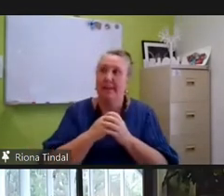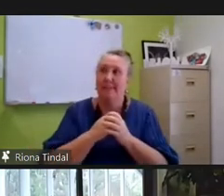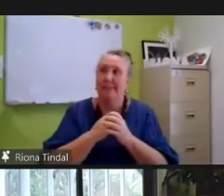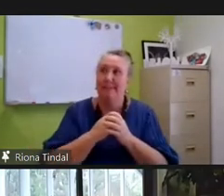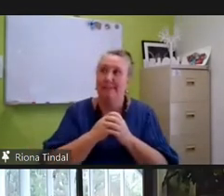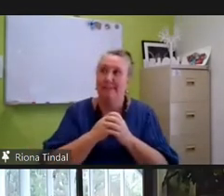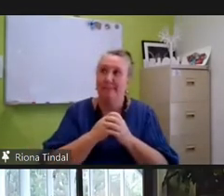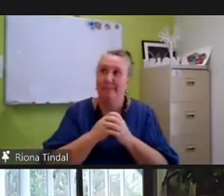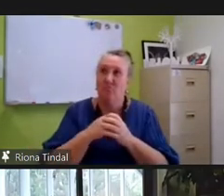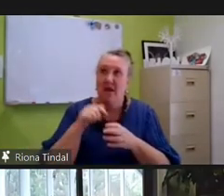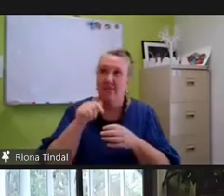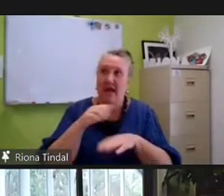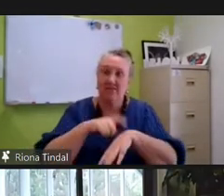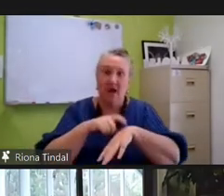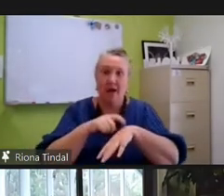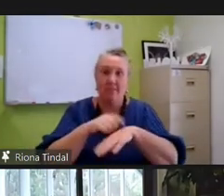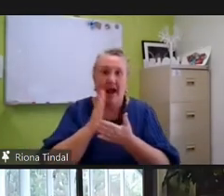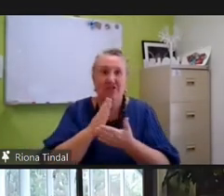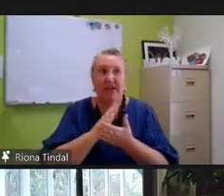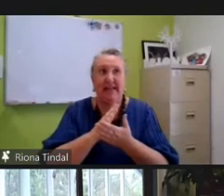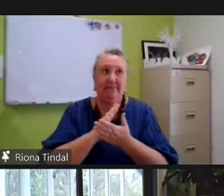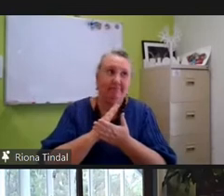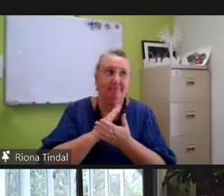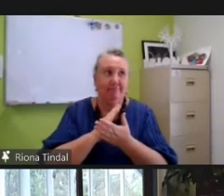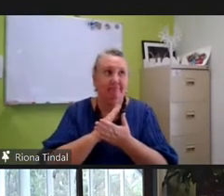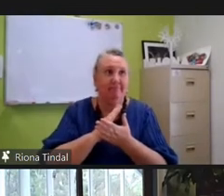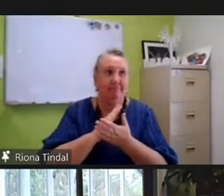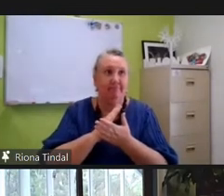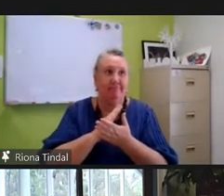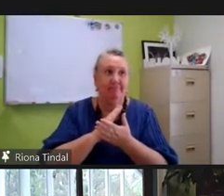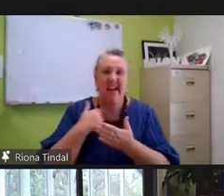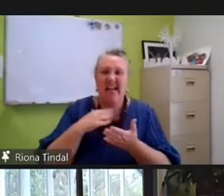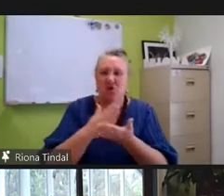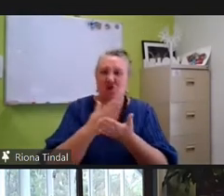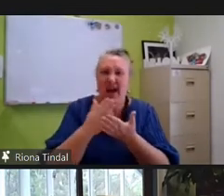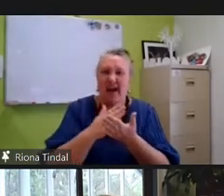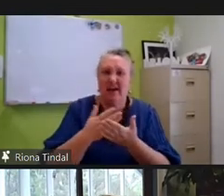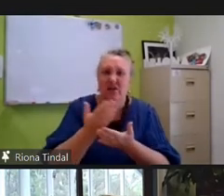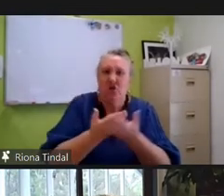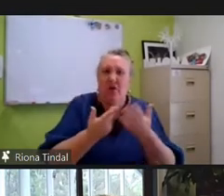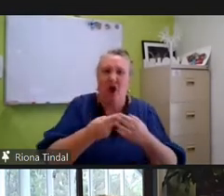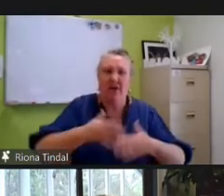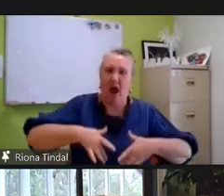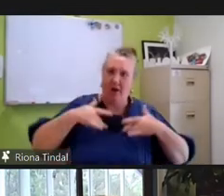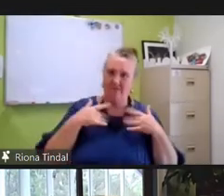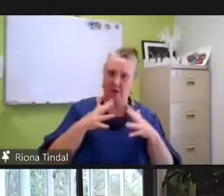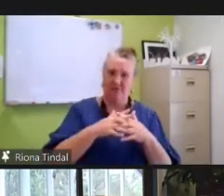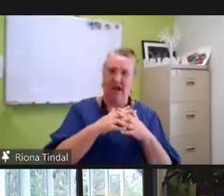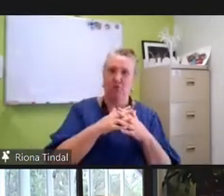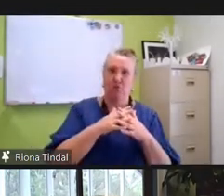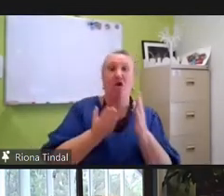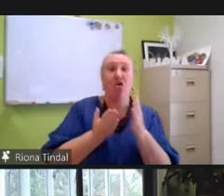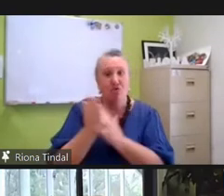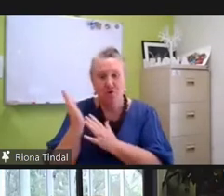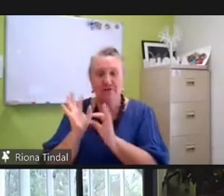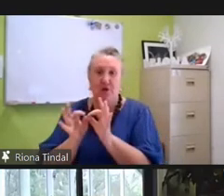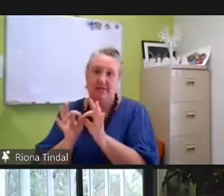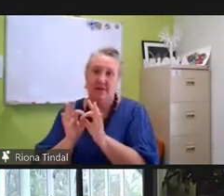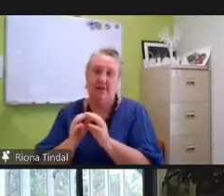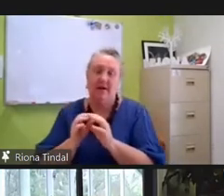obviously that was important. At that time, in fact, I guess I could share a story of feeling